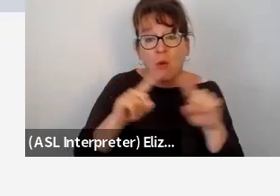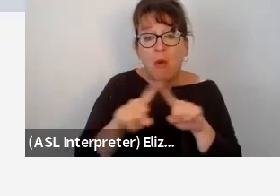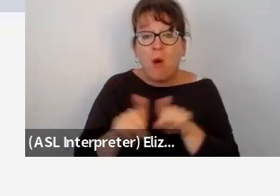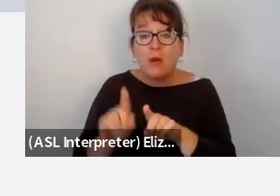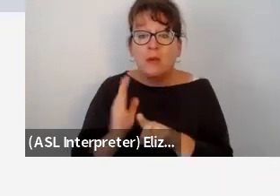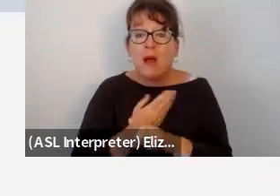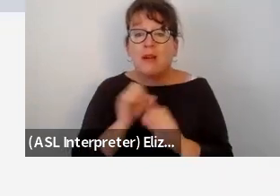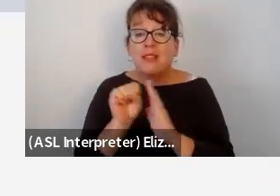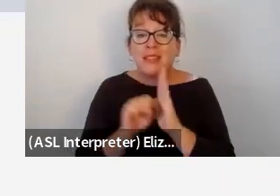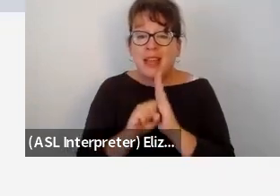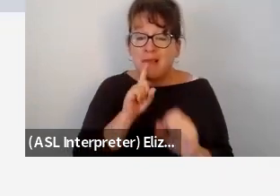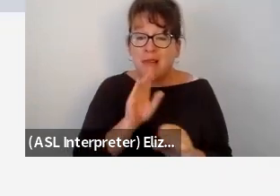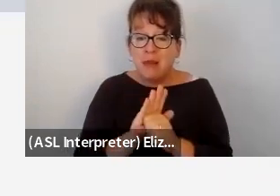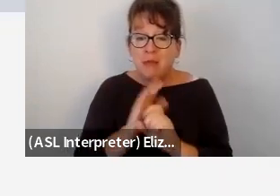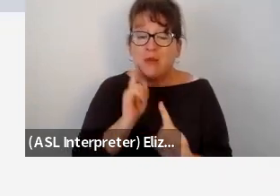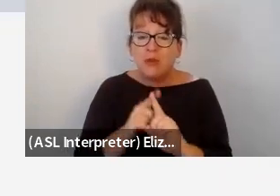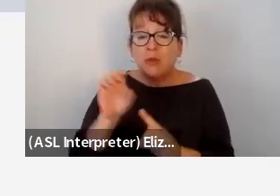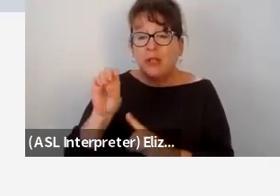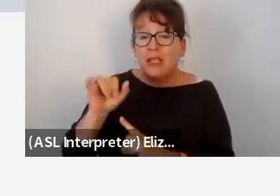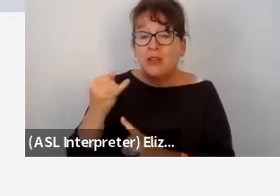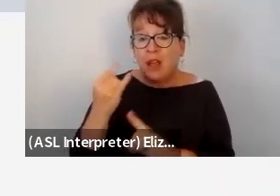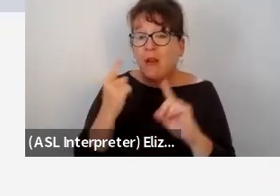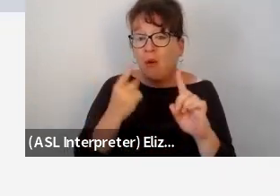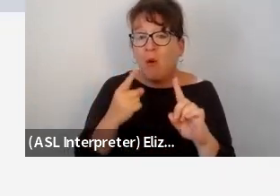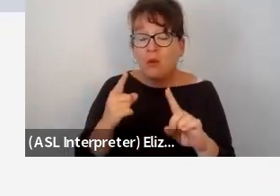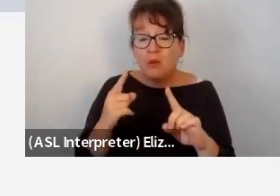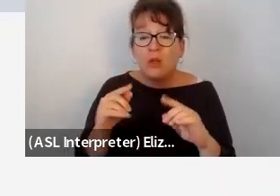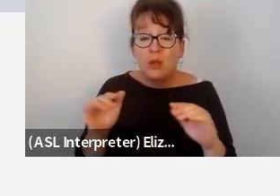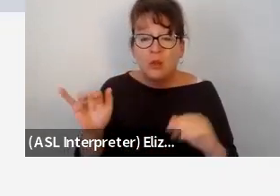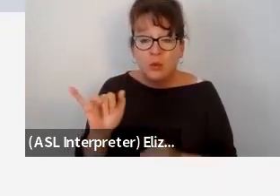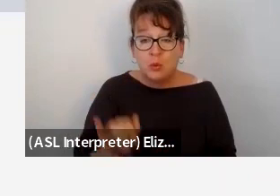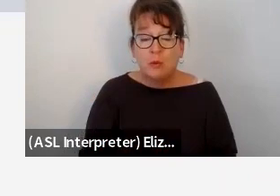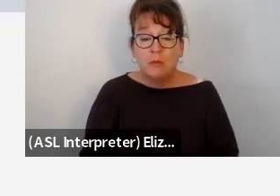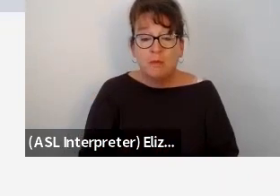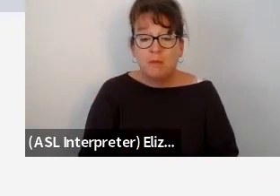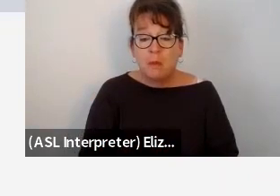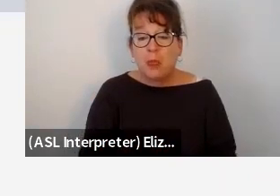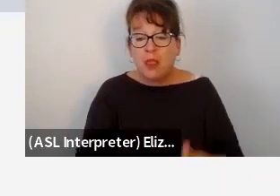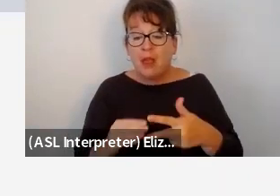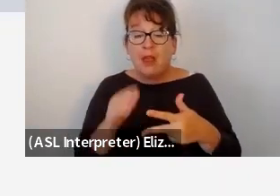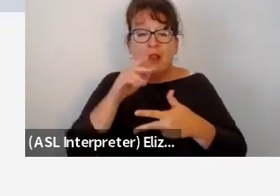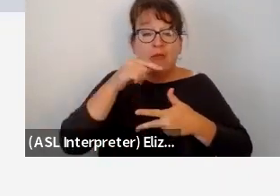So if that state DOT has jurisdiction over a Port Authority report, then they would be an eligible entity.